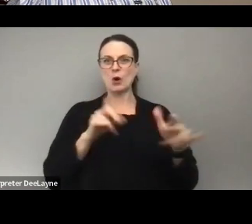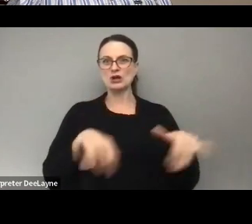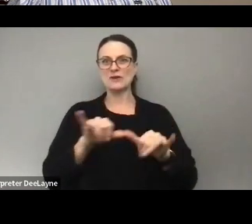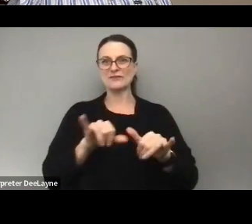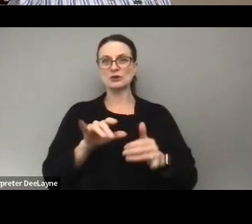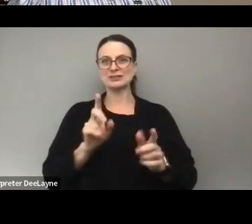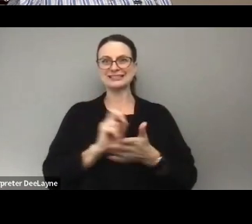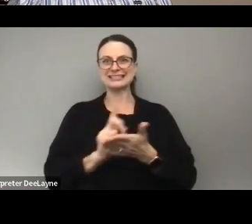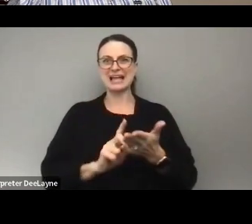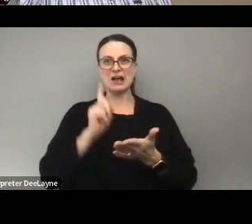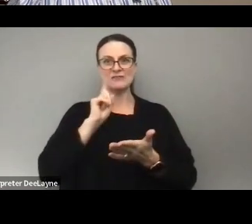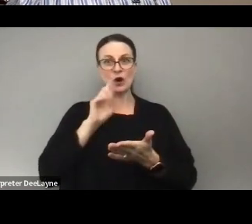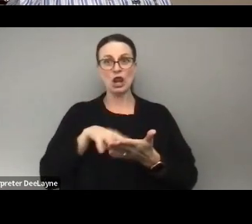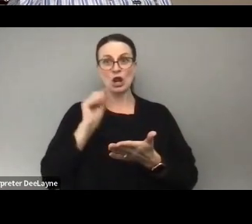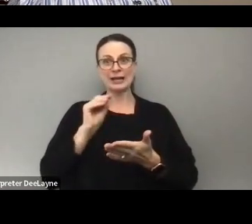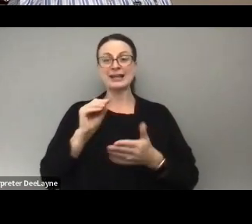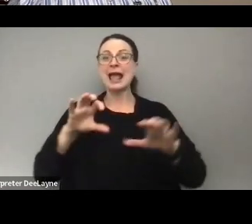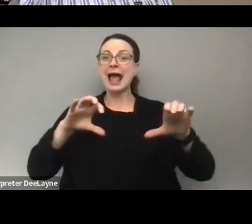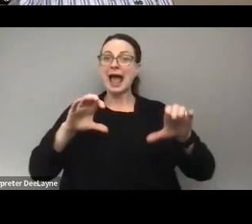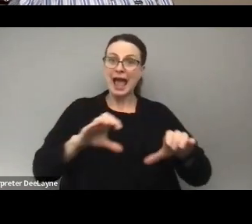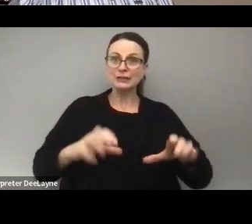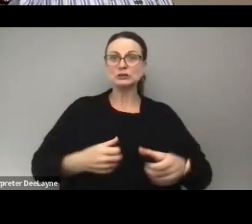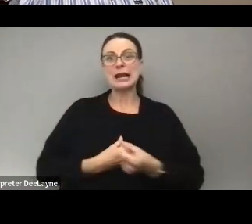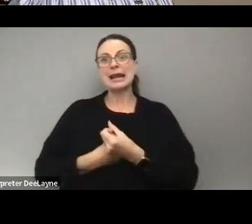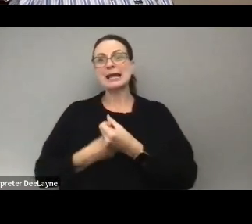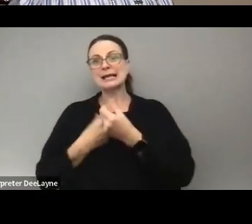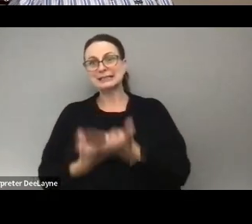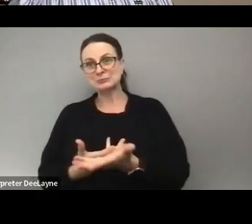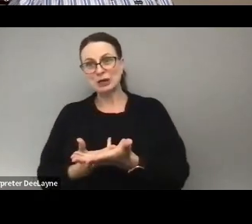And that is action and expression, principle number three.